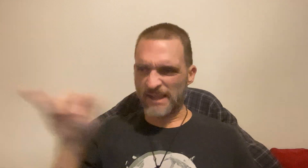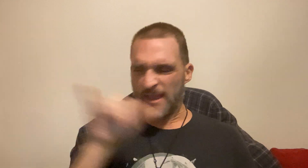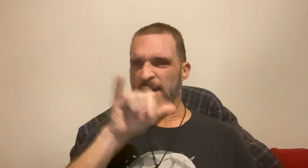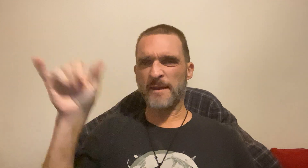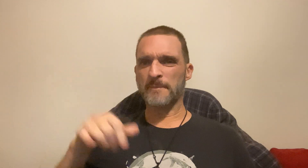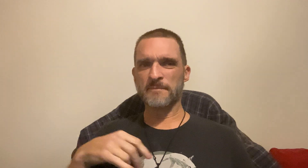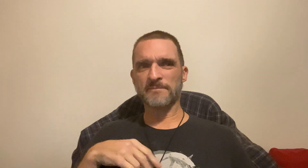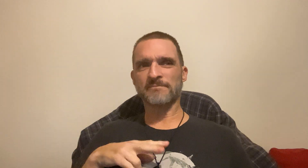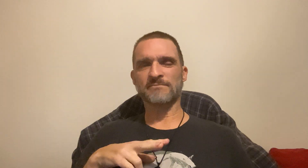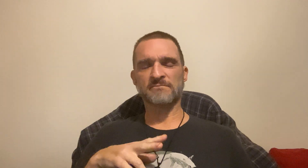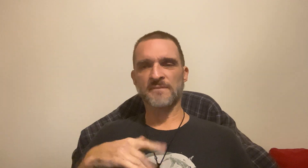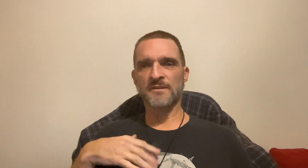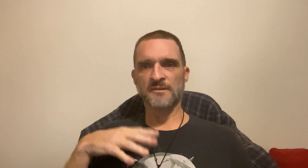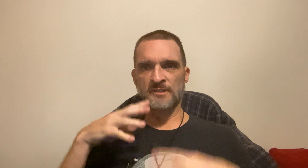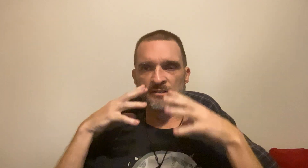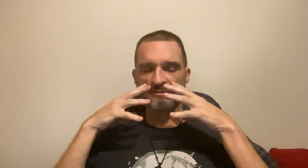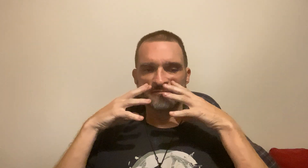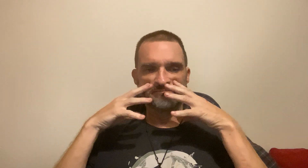He *pointing to God* said the same.